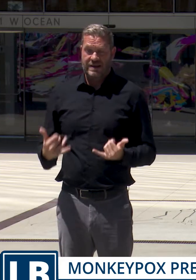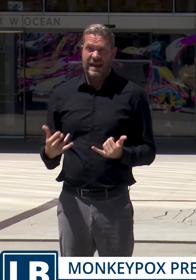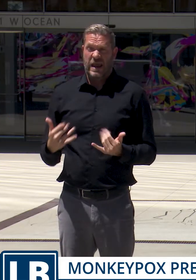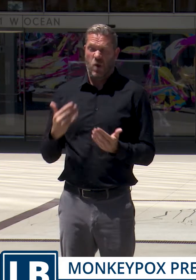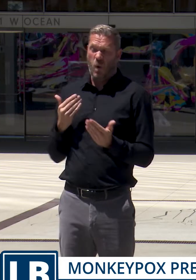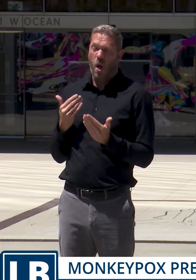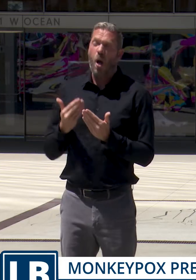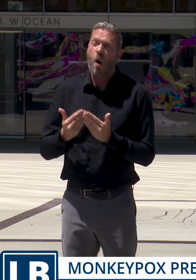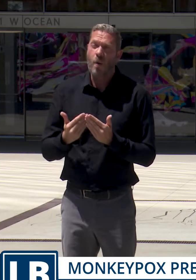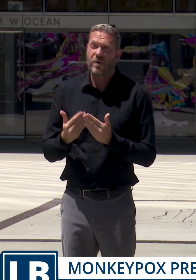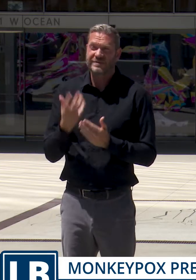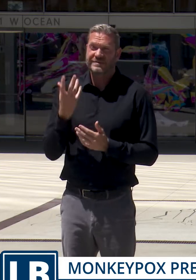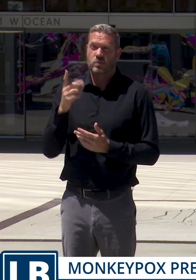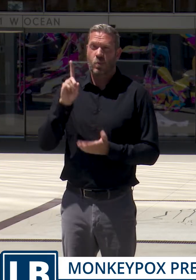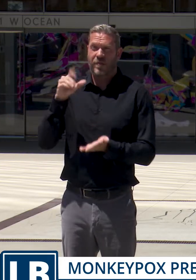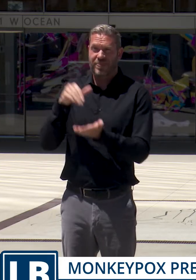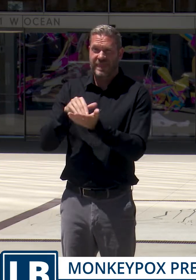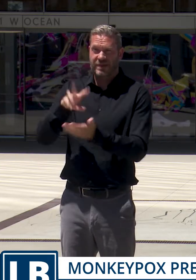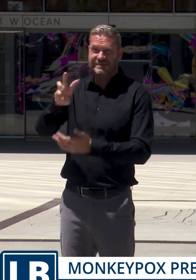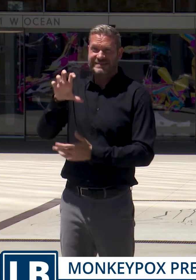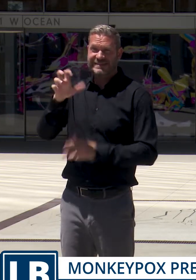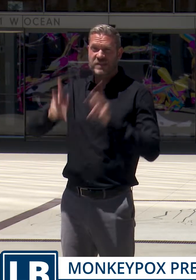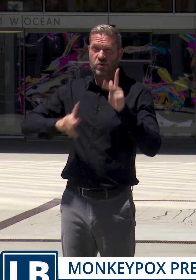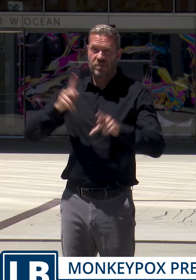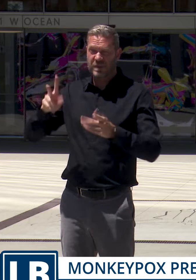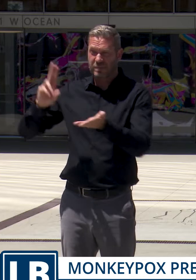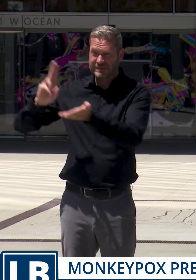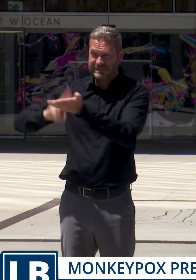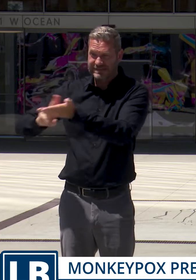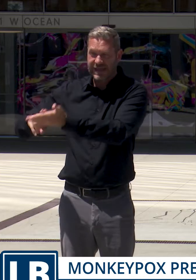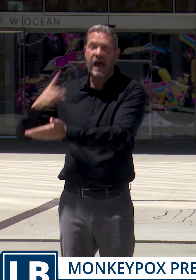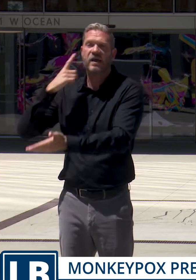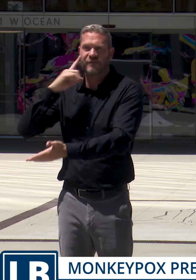have signed up to receive the vaccine and we're continuing to schedule those who are eligible